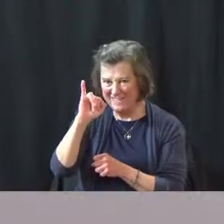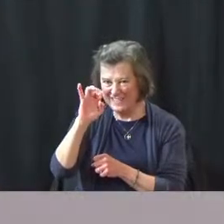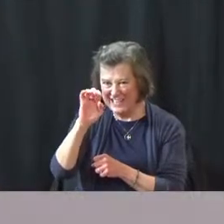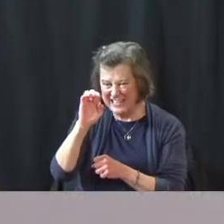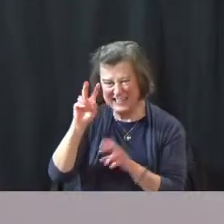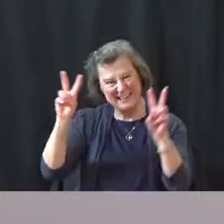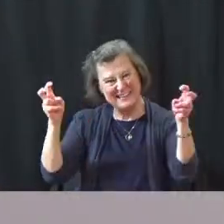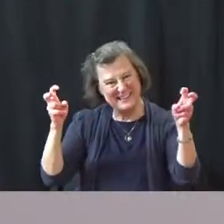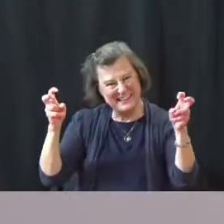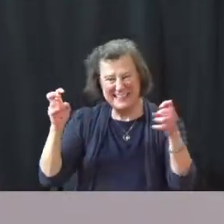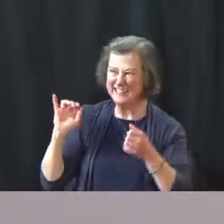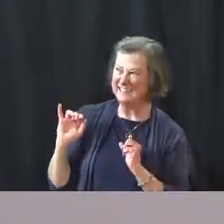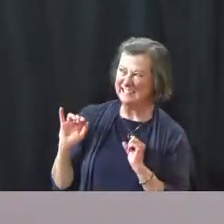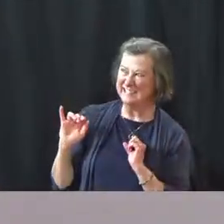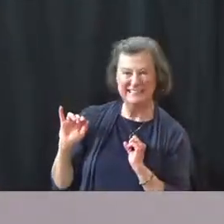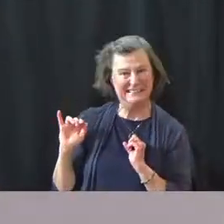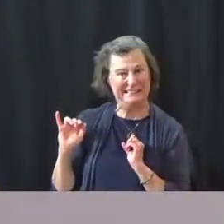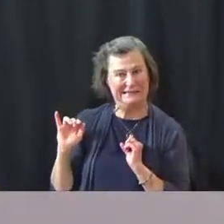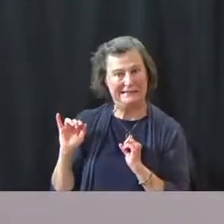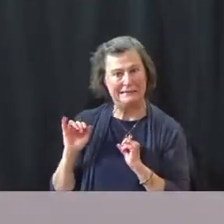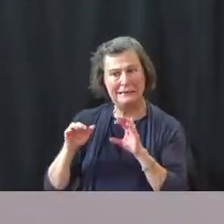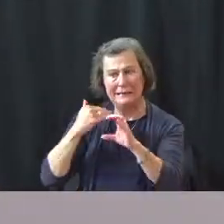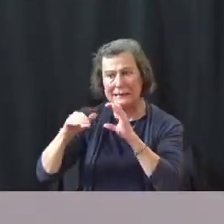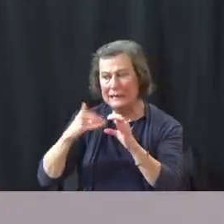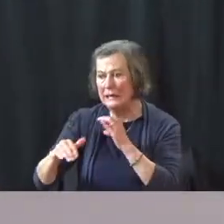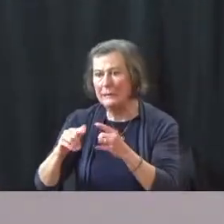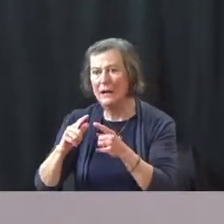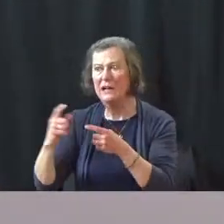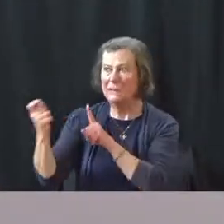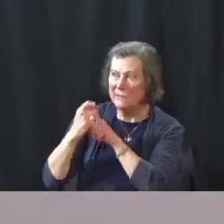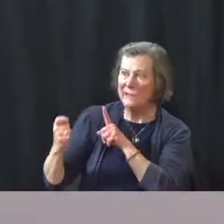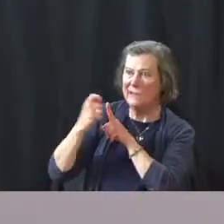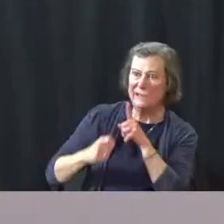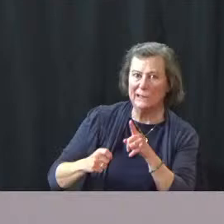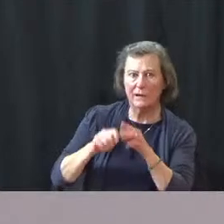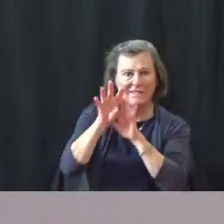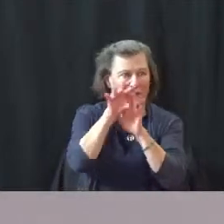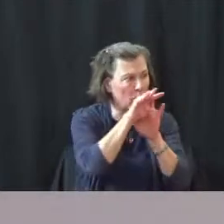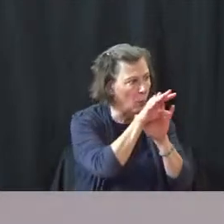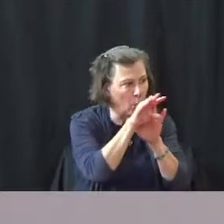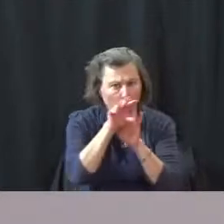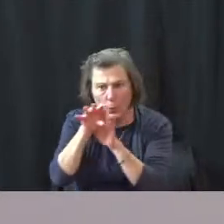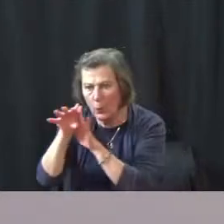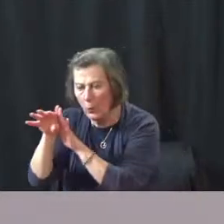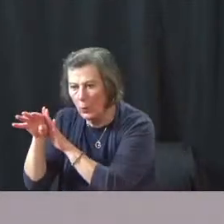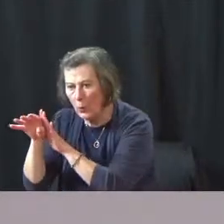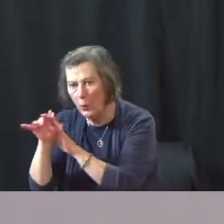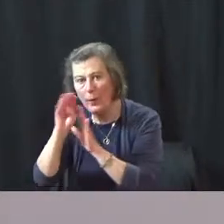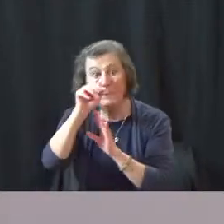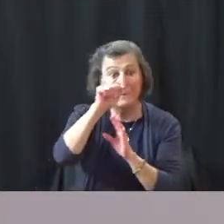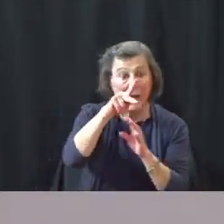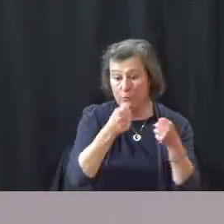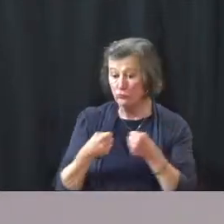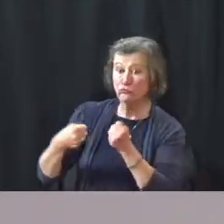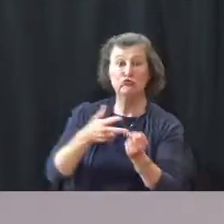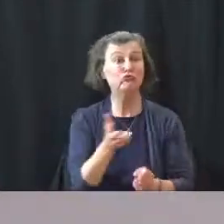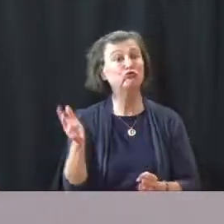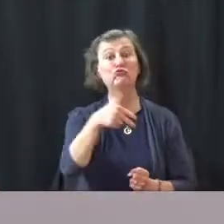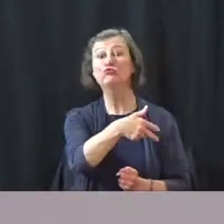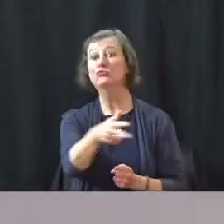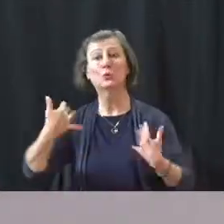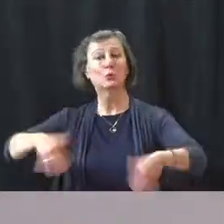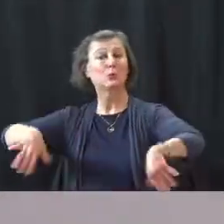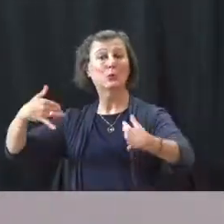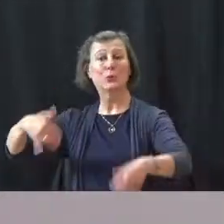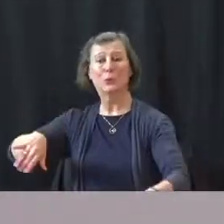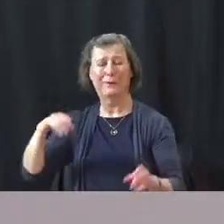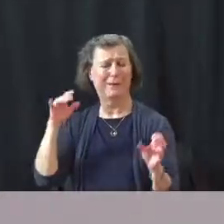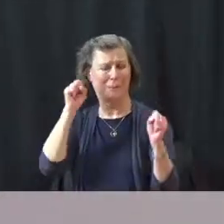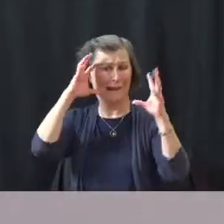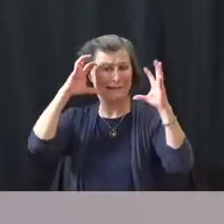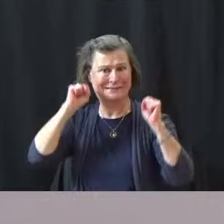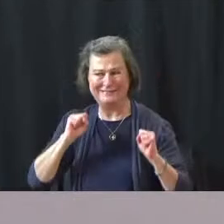Email to pester with, and video to shoot, Maps to drive 'round with, wow what a hoot!